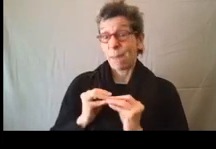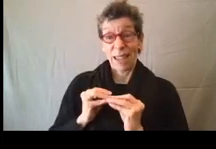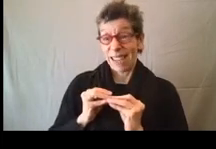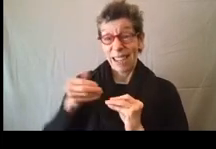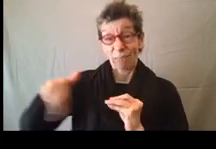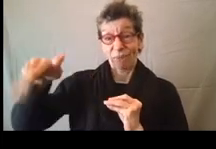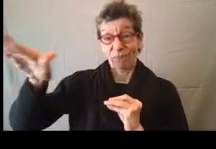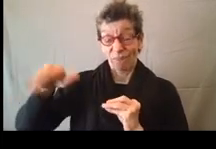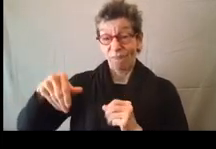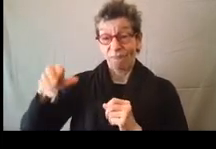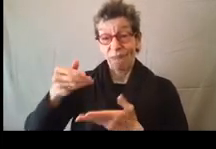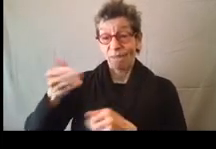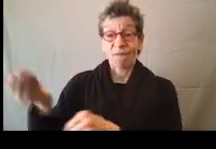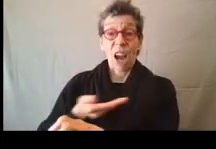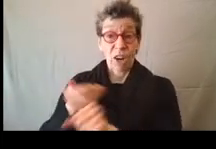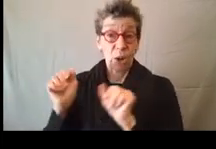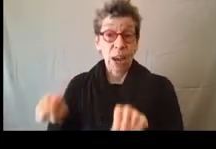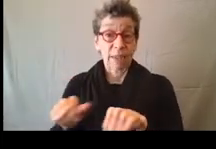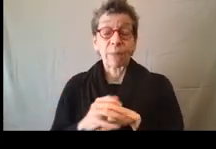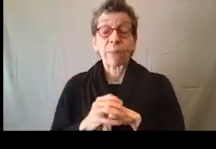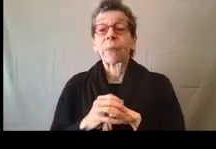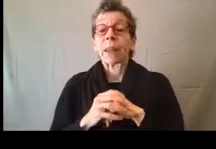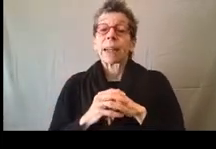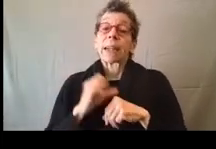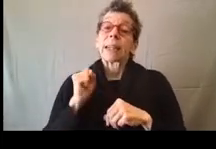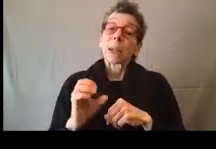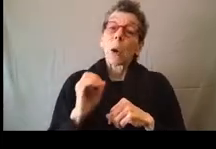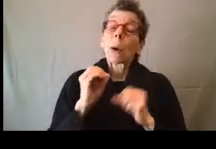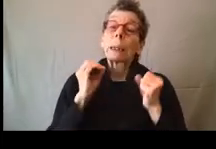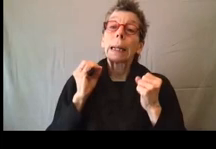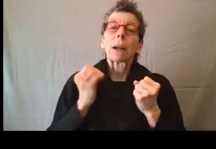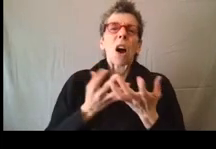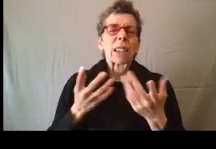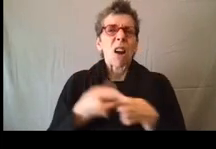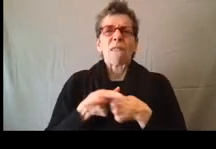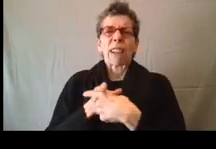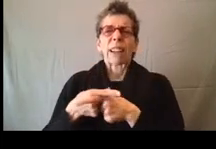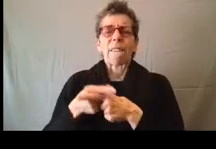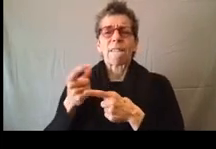and process around accommodation for small business. Which would result in employers